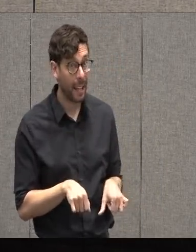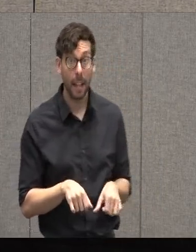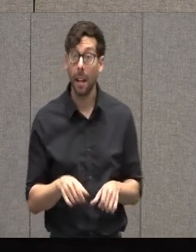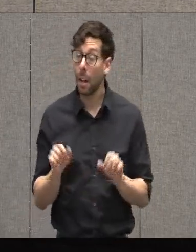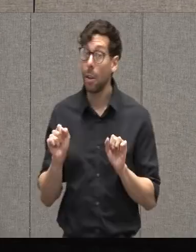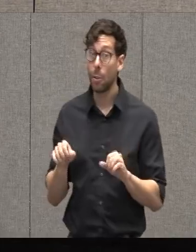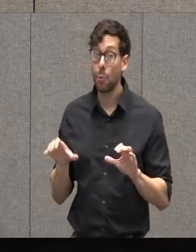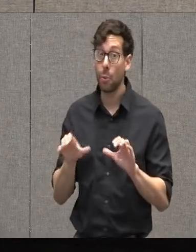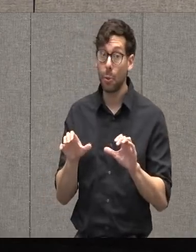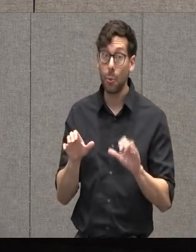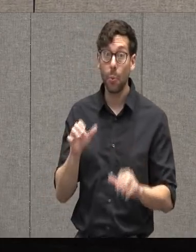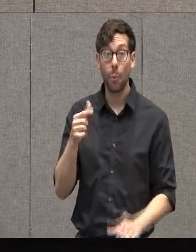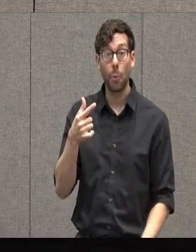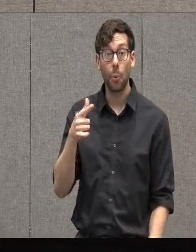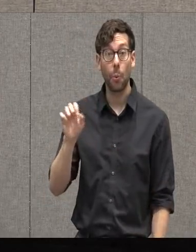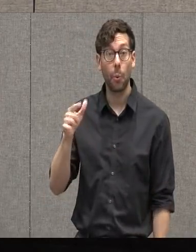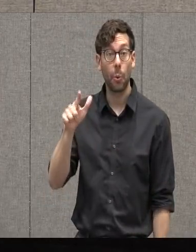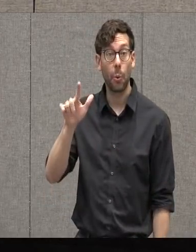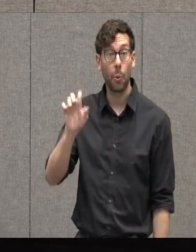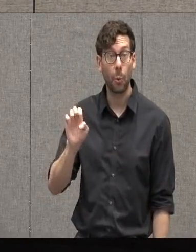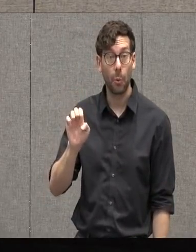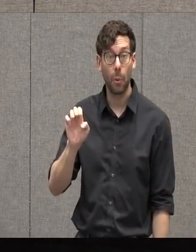and play with a friend or a family member too.